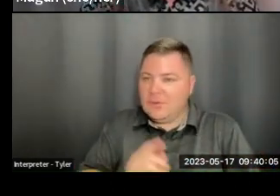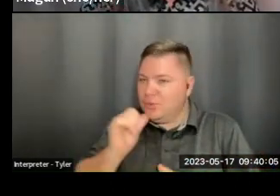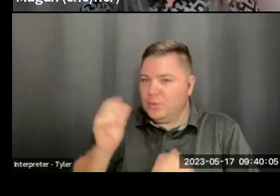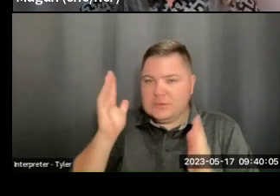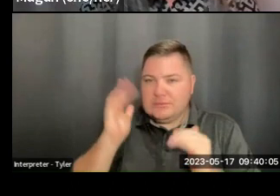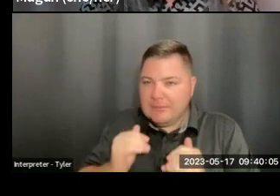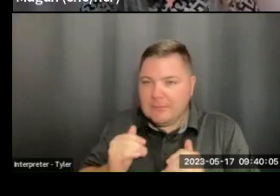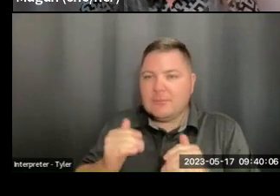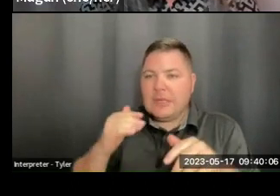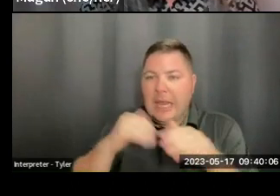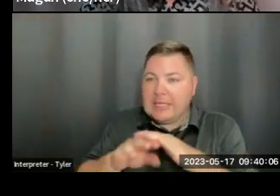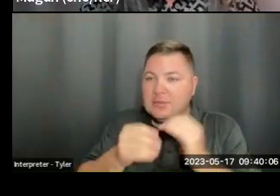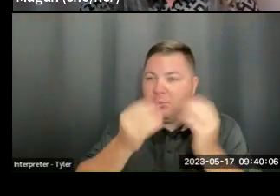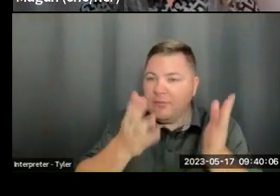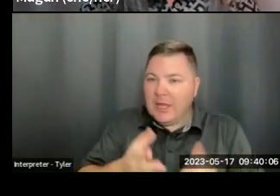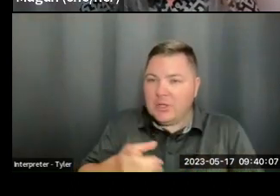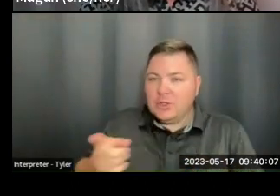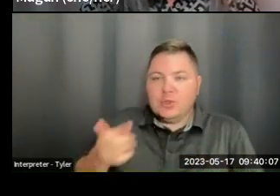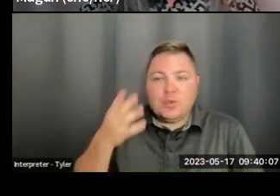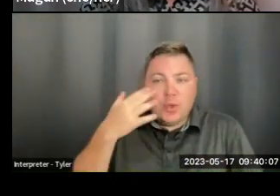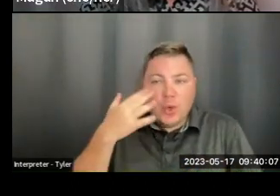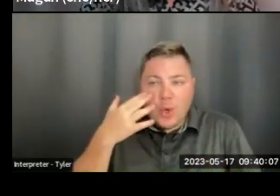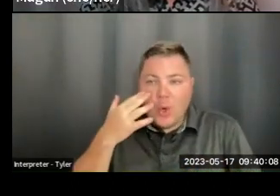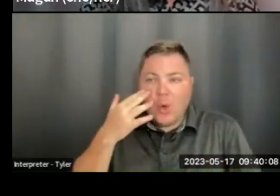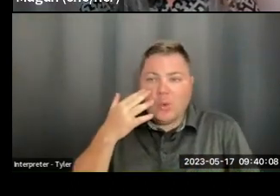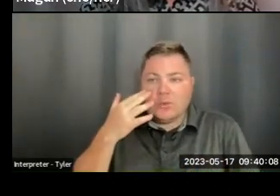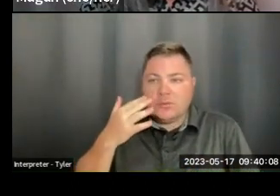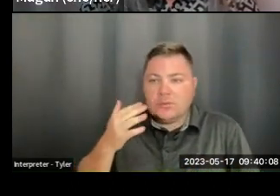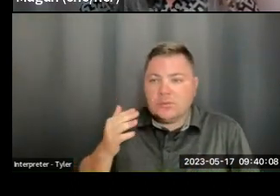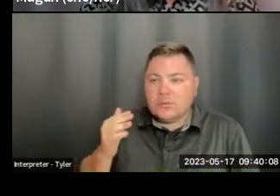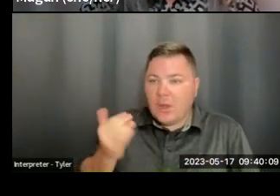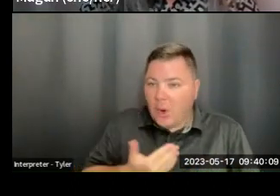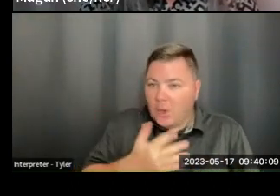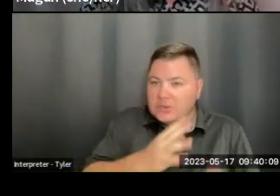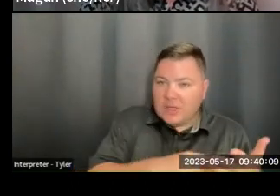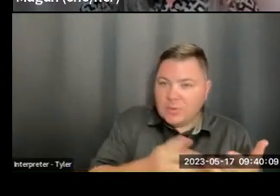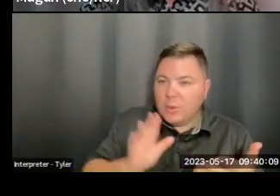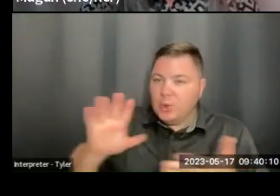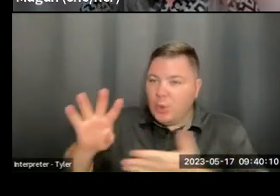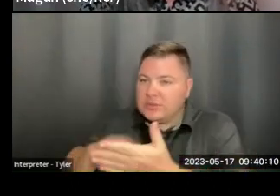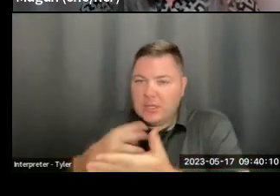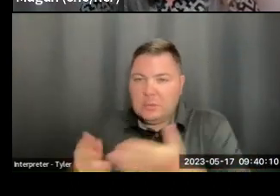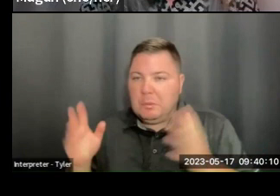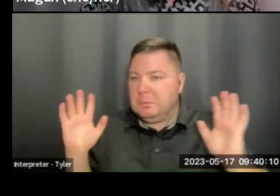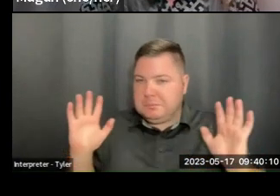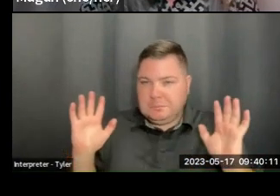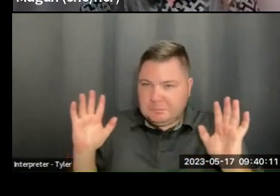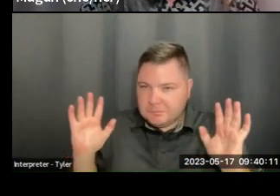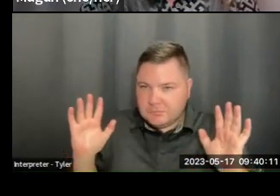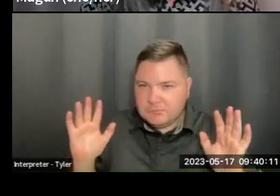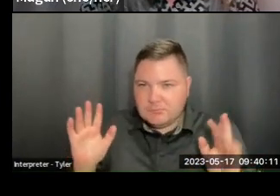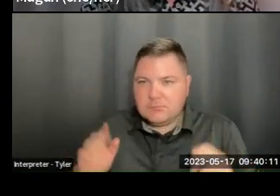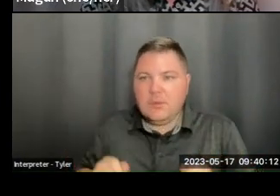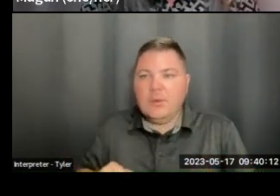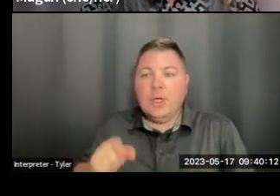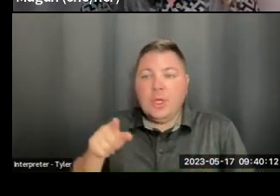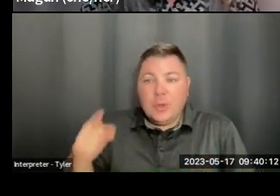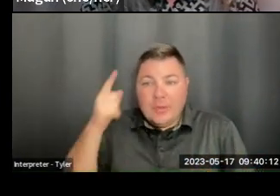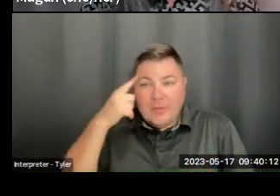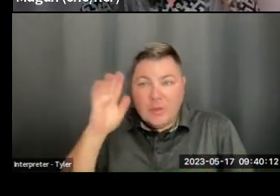I'm basing your schedule on the one day we'll be there. Don't expect access providers to know our schedule and your schedule.